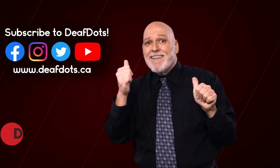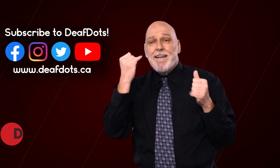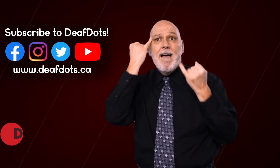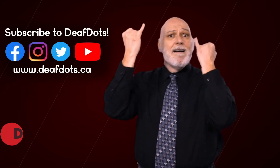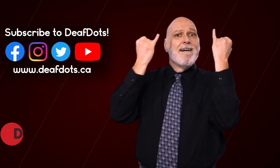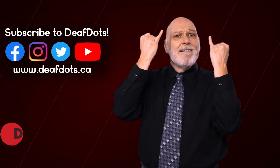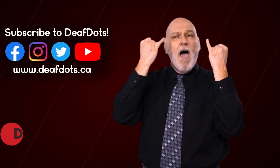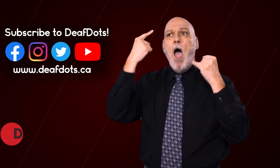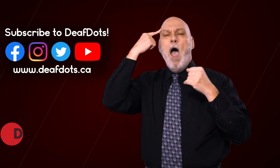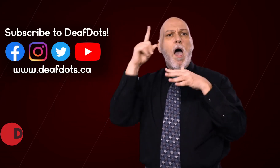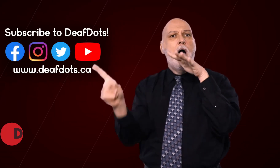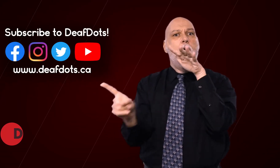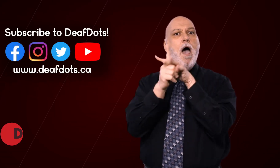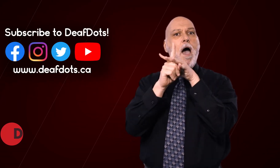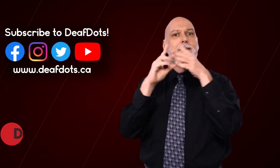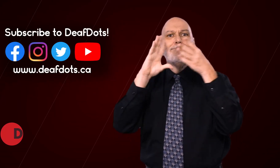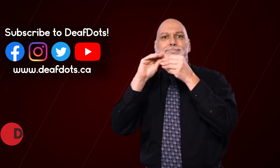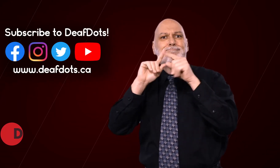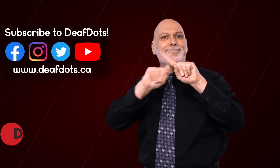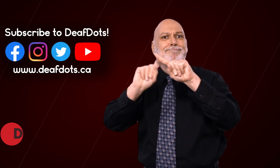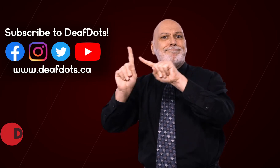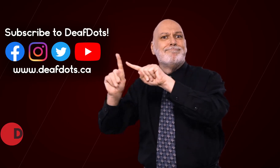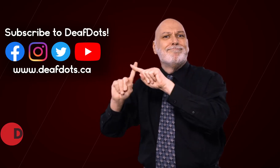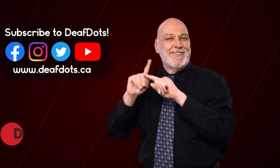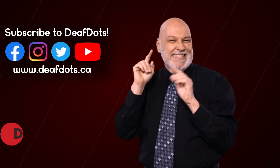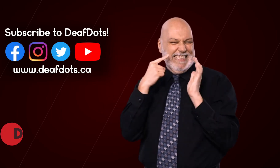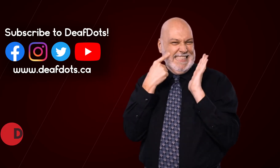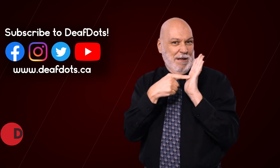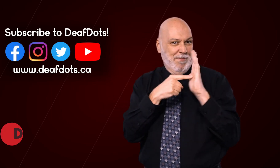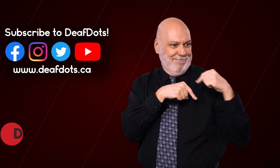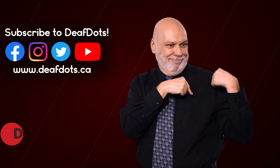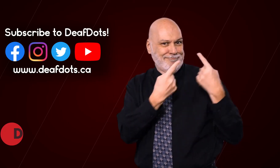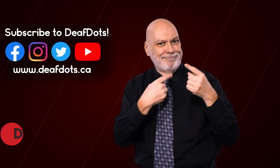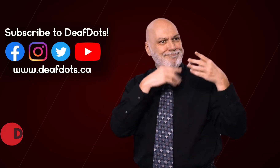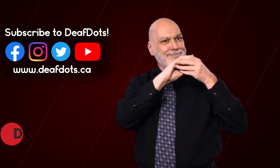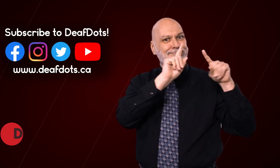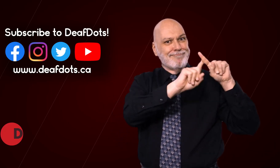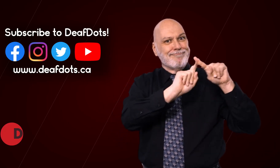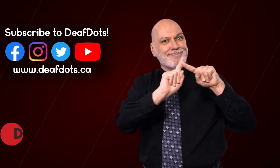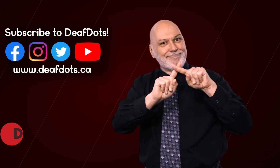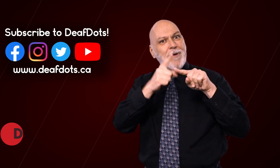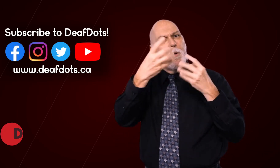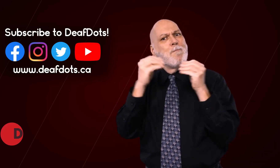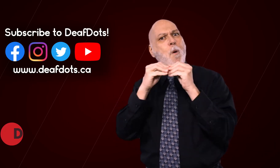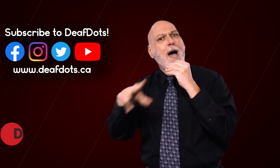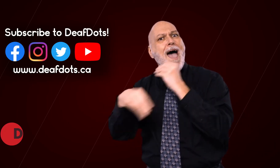DeafDots welcomes your news suggestions,